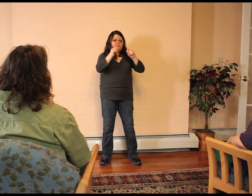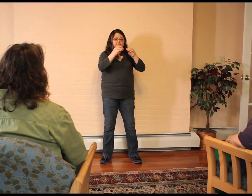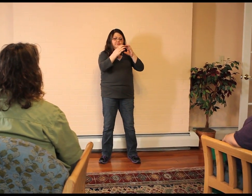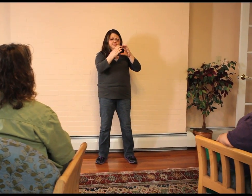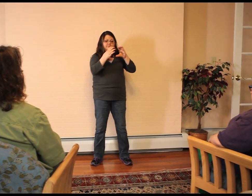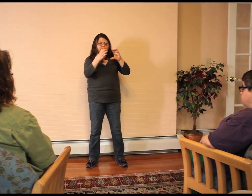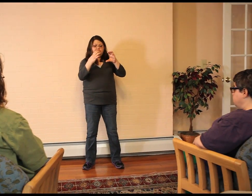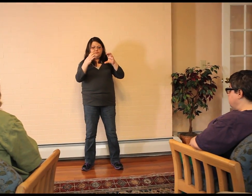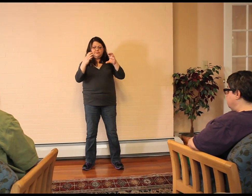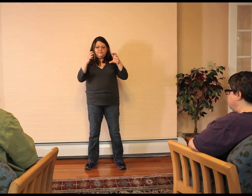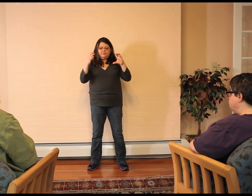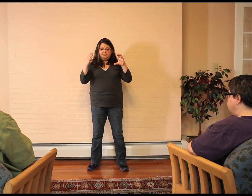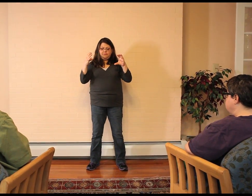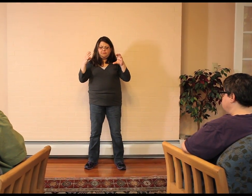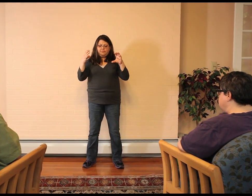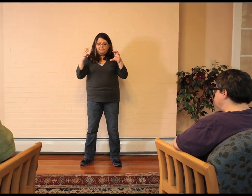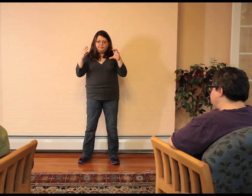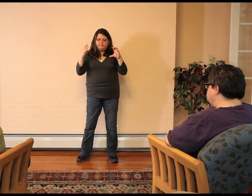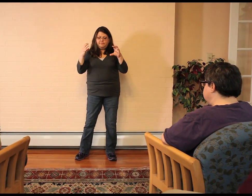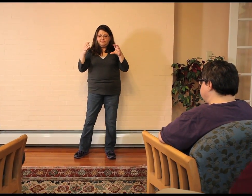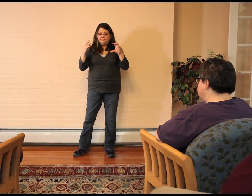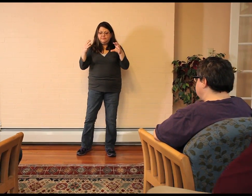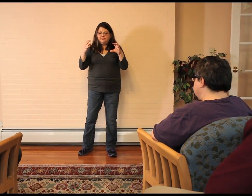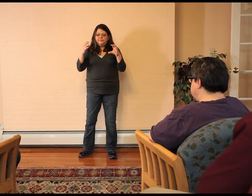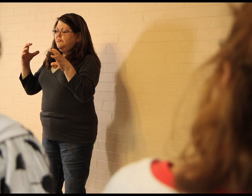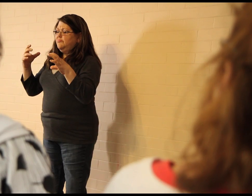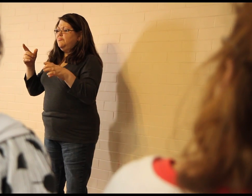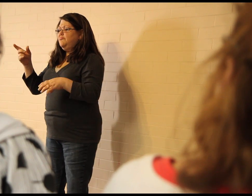And I’ll never forget that terrible night,